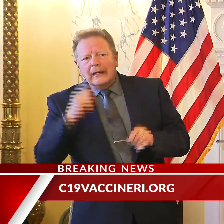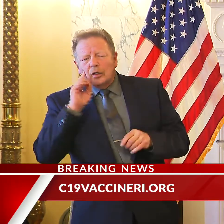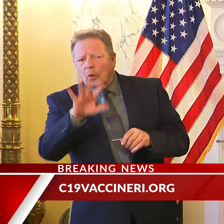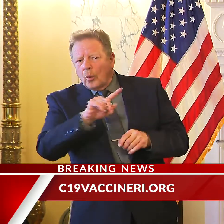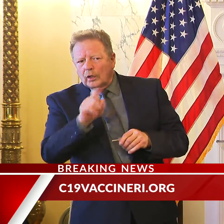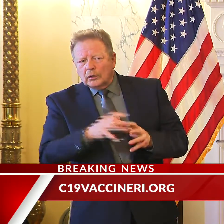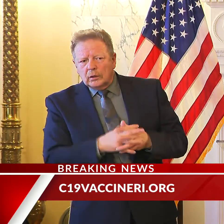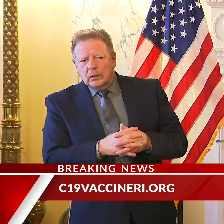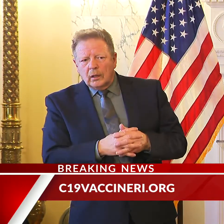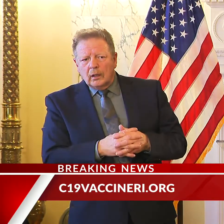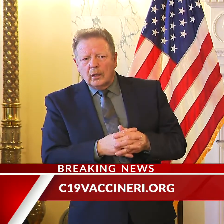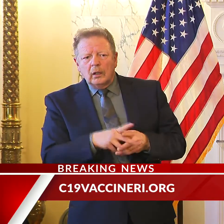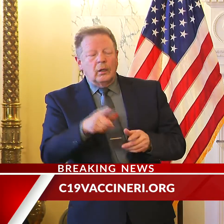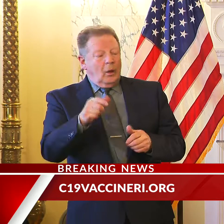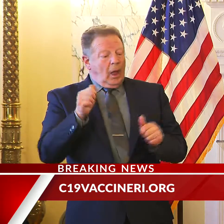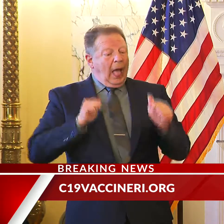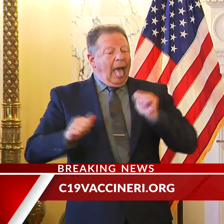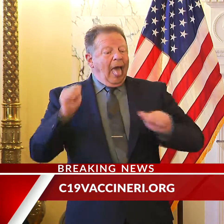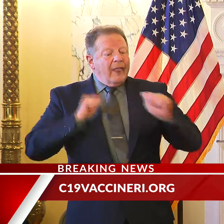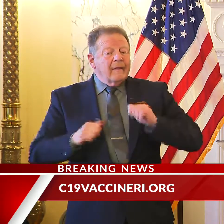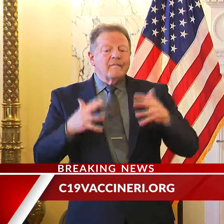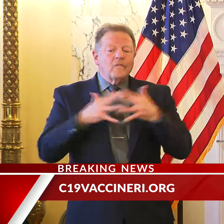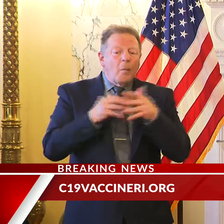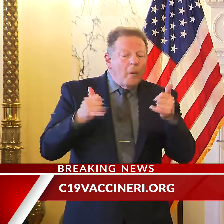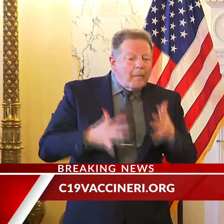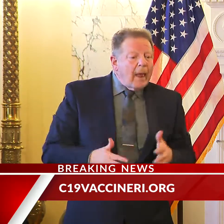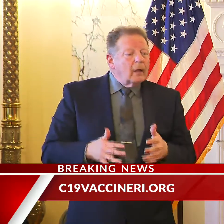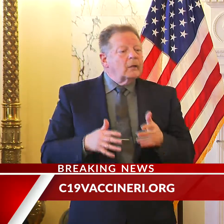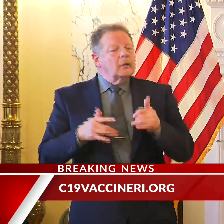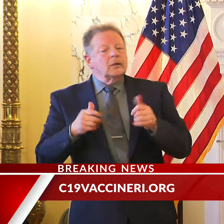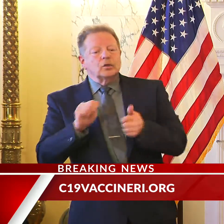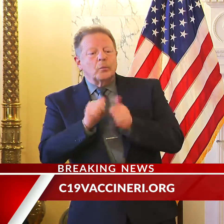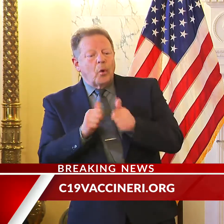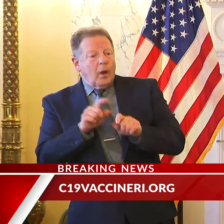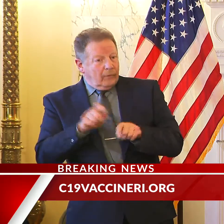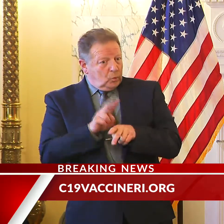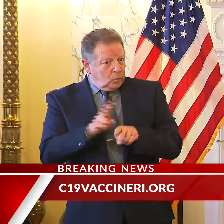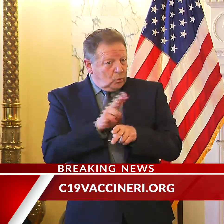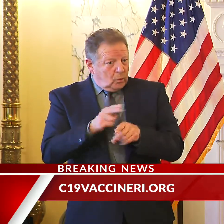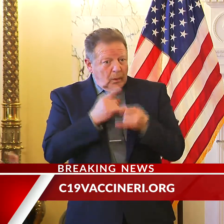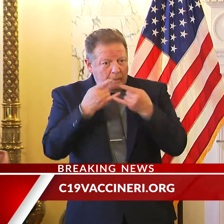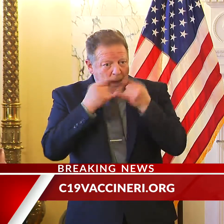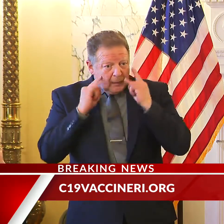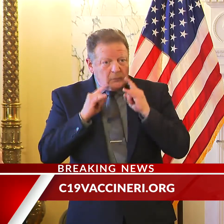WELL, ATHLETES HAVE TO WEAR ELSEWHERE. PLEASE REPEAT, I DIDN'T QUITE GET THAT. WELL,